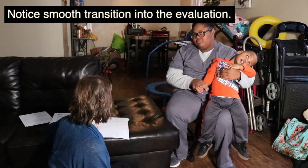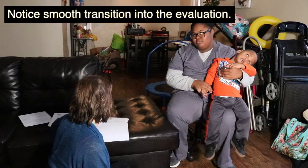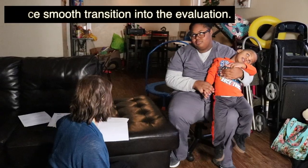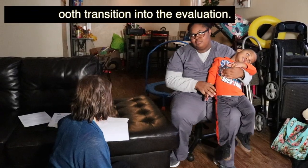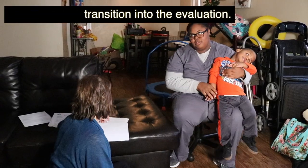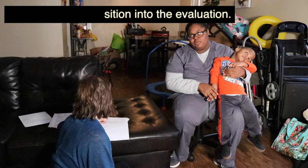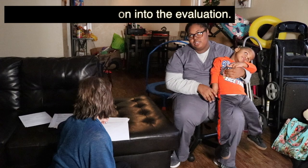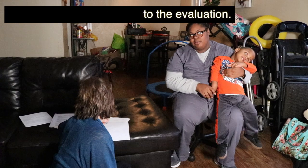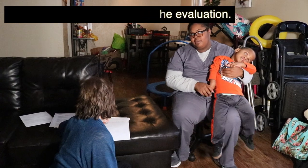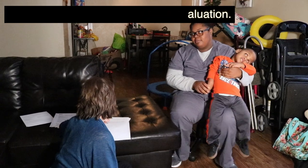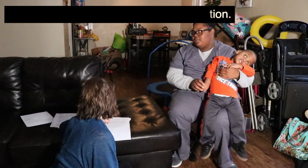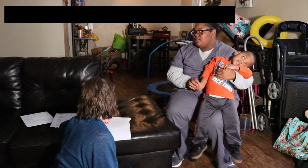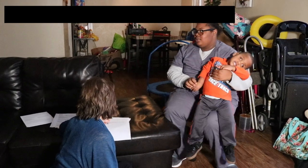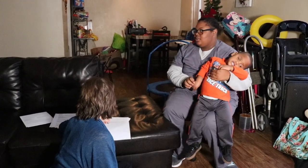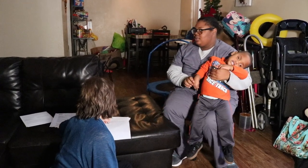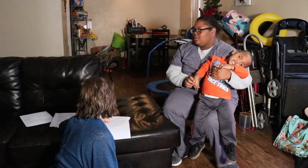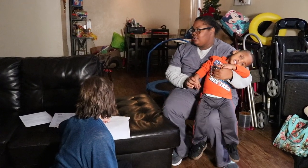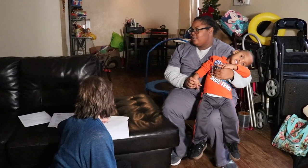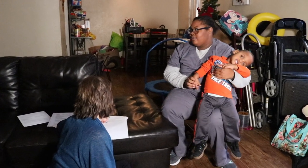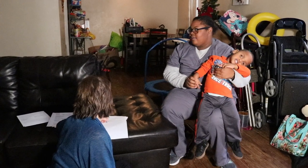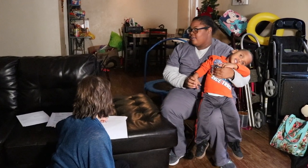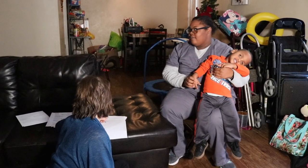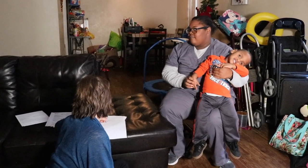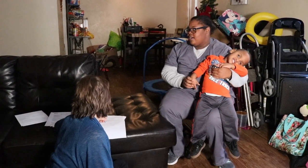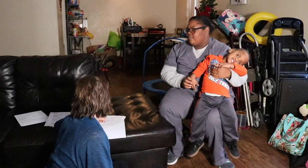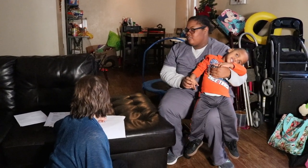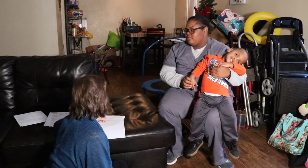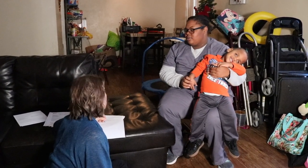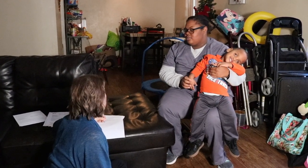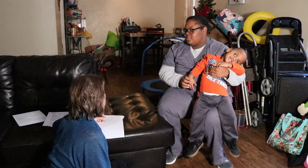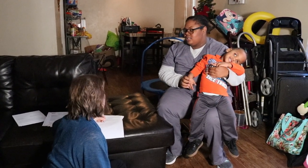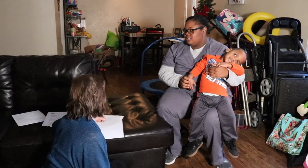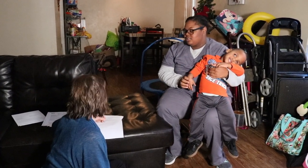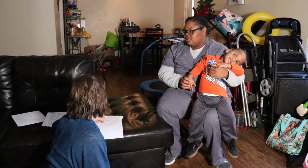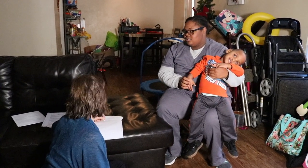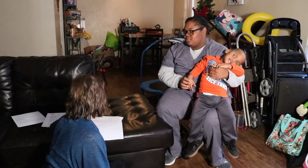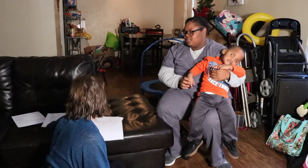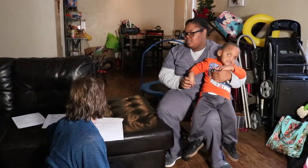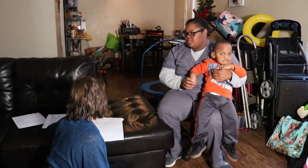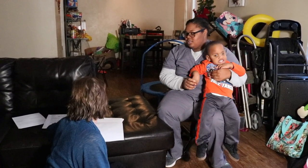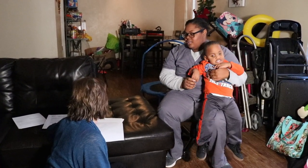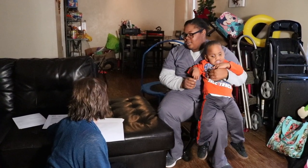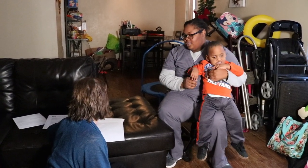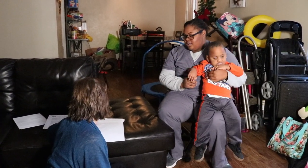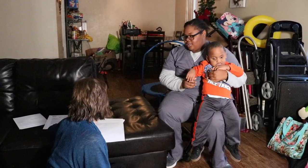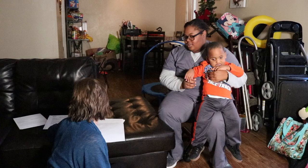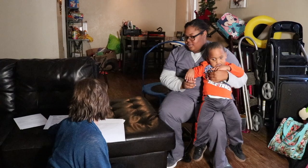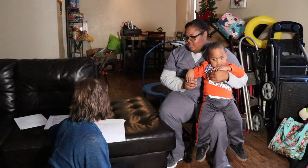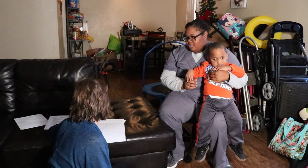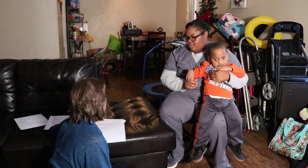Um....I want to say maybe... five of them. He'll say the sss and......